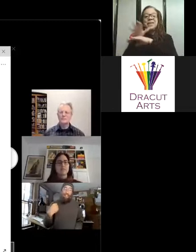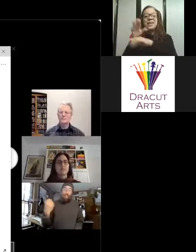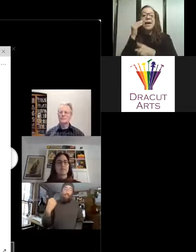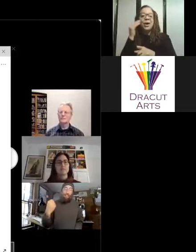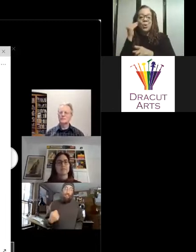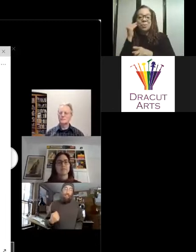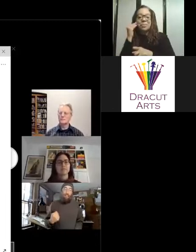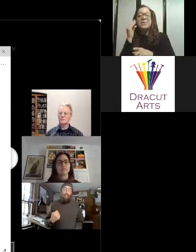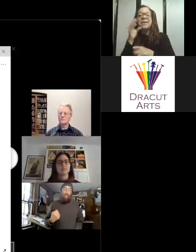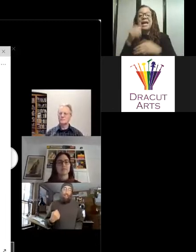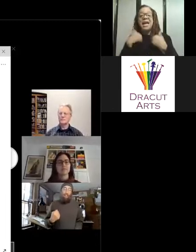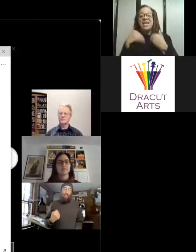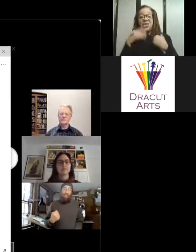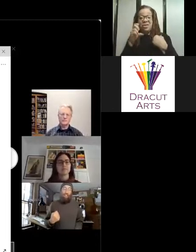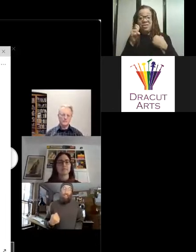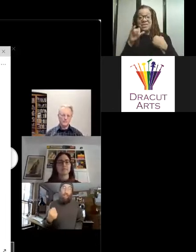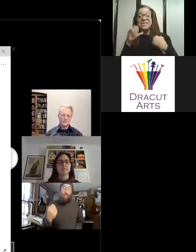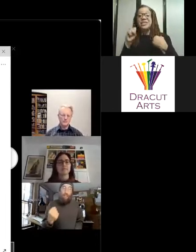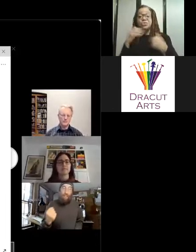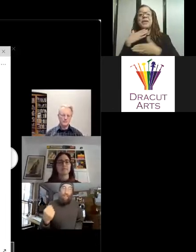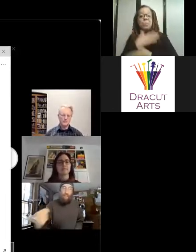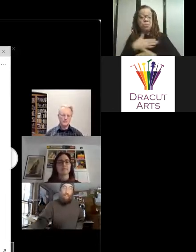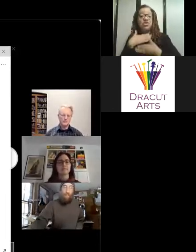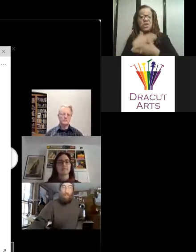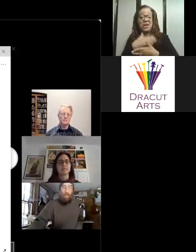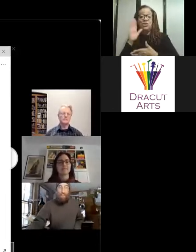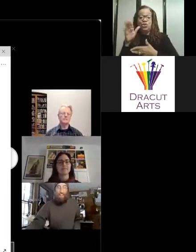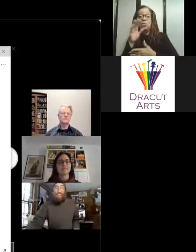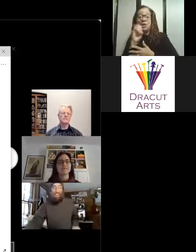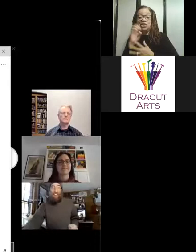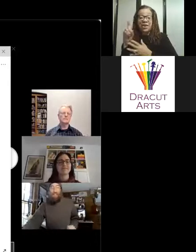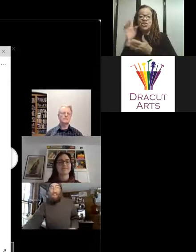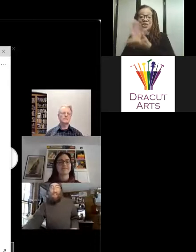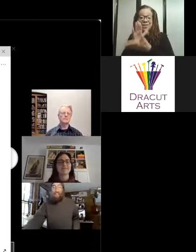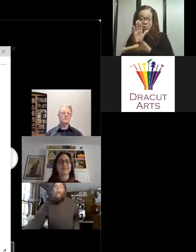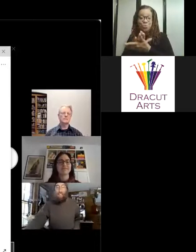younger sister, uh, you know, do your best in school, take advantage of this